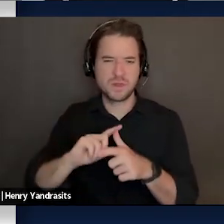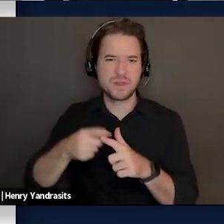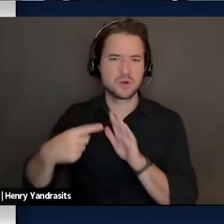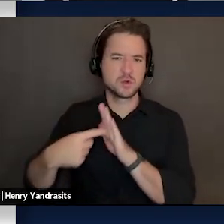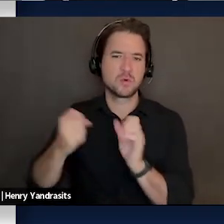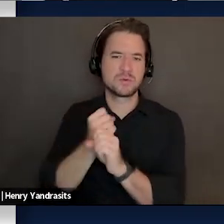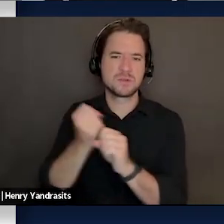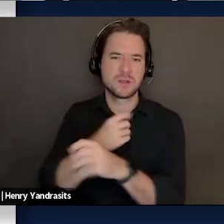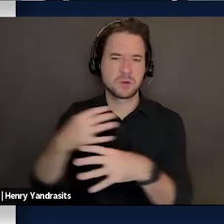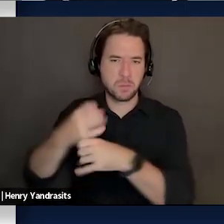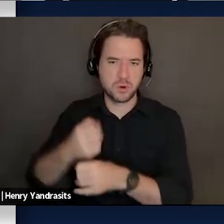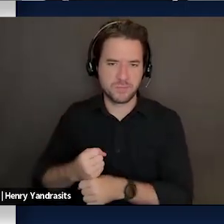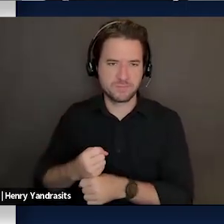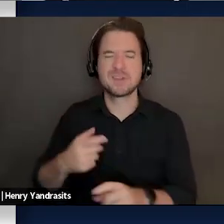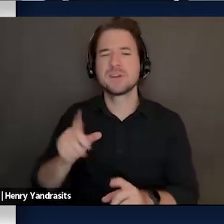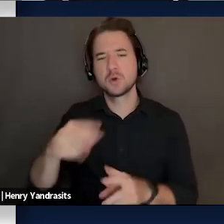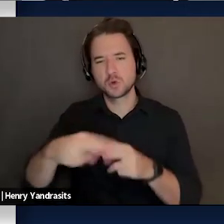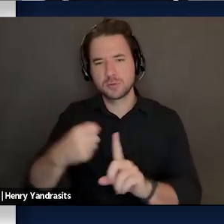So I just wanted to make a quick tangent.